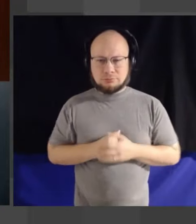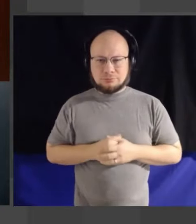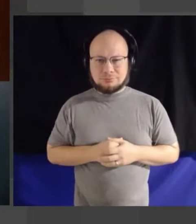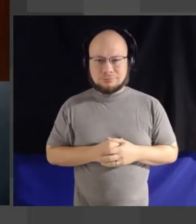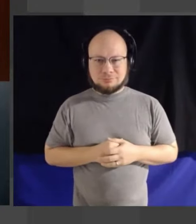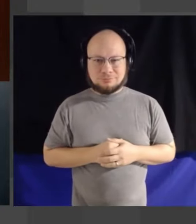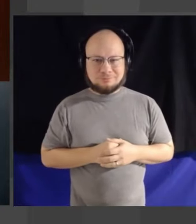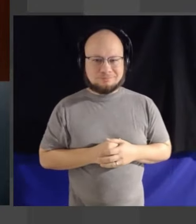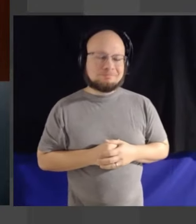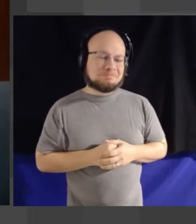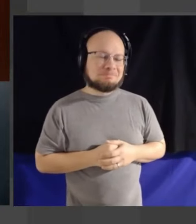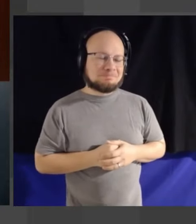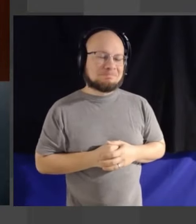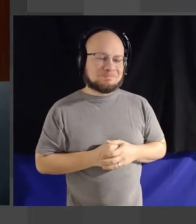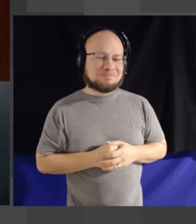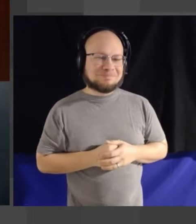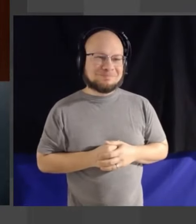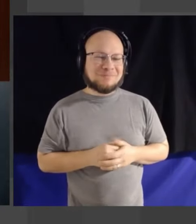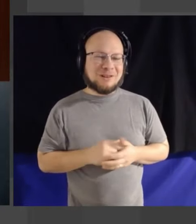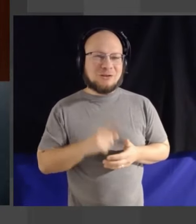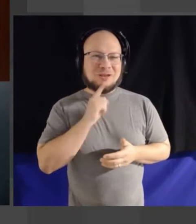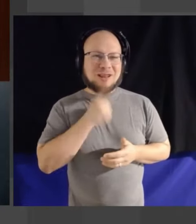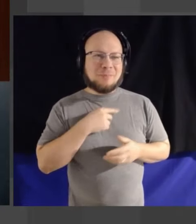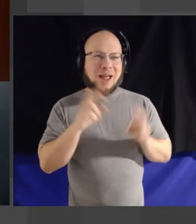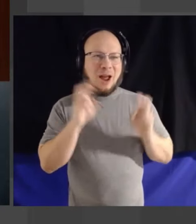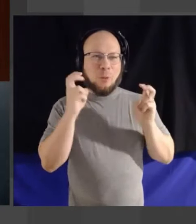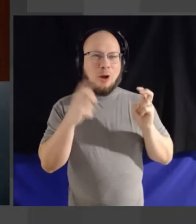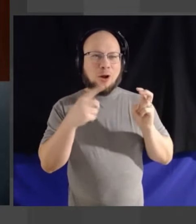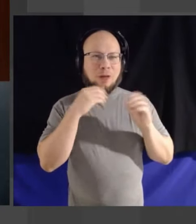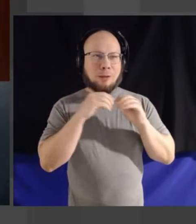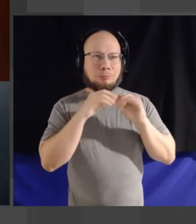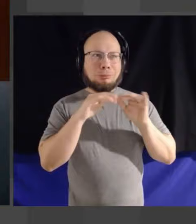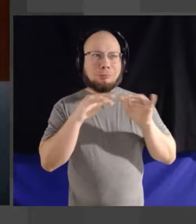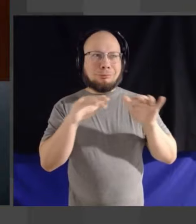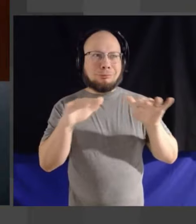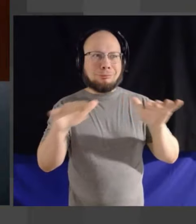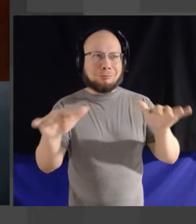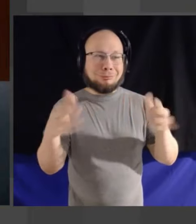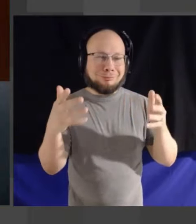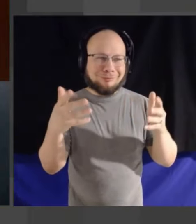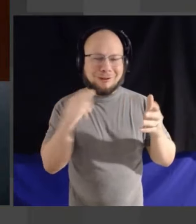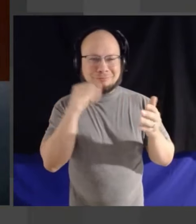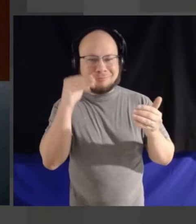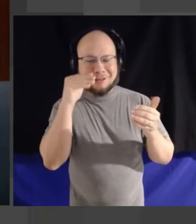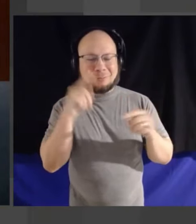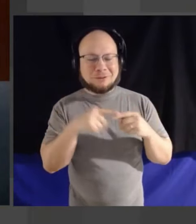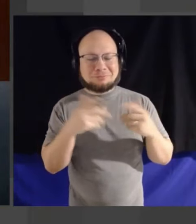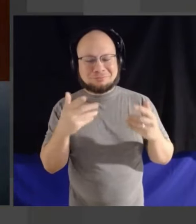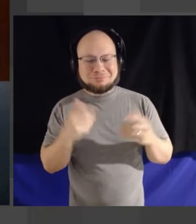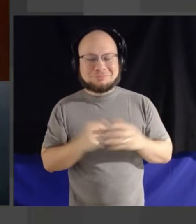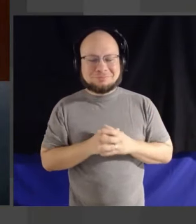AND WHY DO YOU THINK THAT? I SUPPOSE THE QUOTE HAS